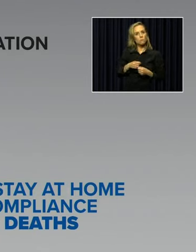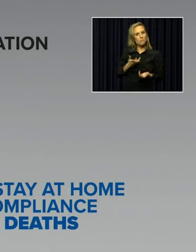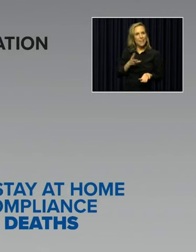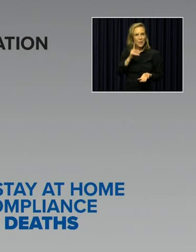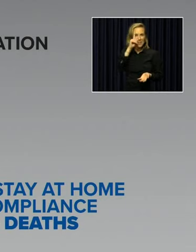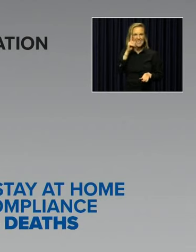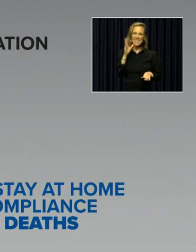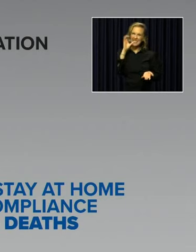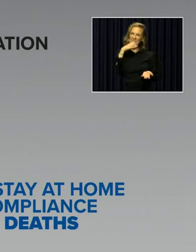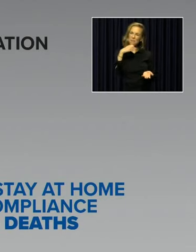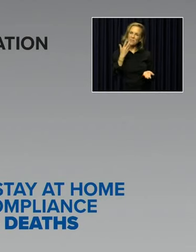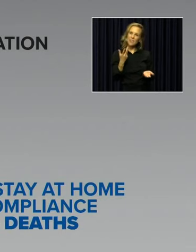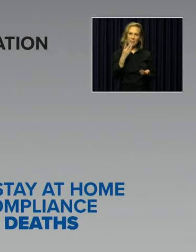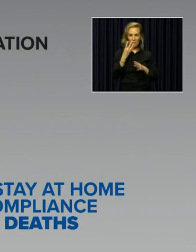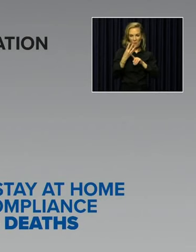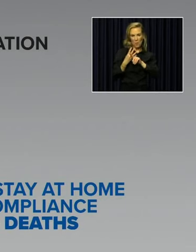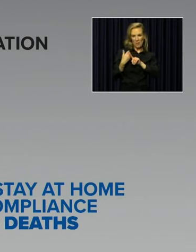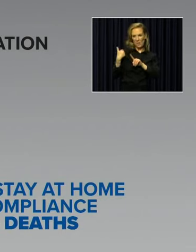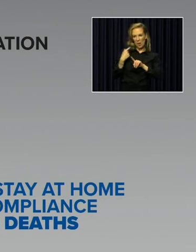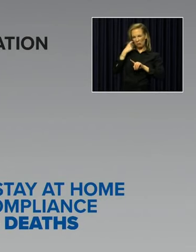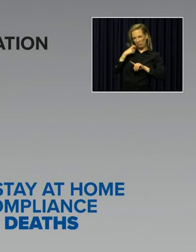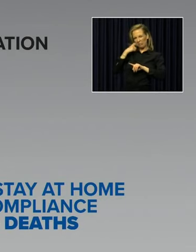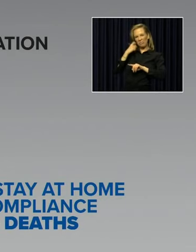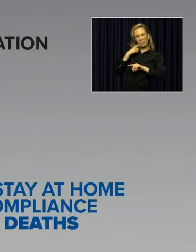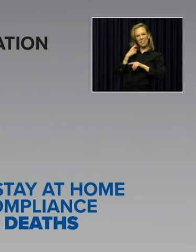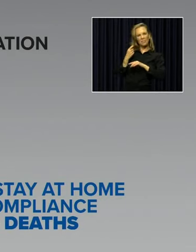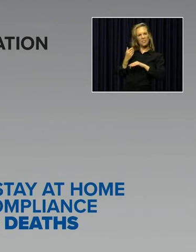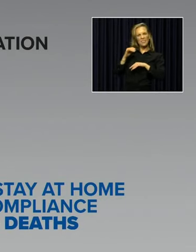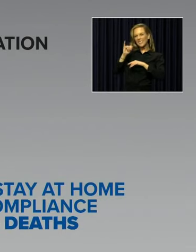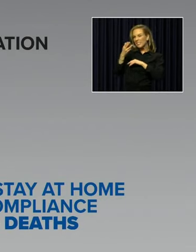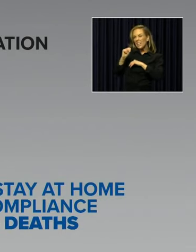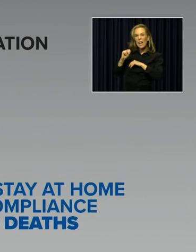IN KENTUCKY YOU'VE DONE THAT.